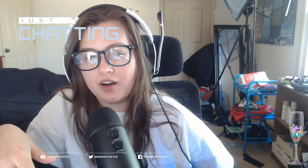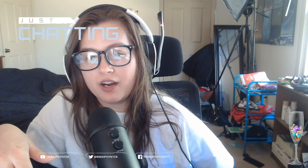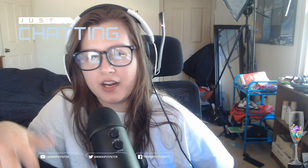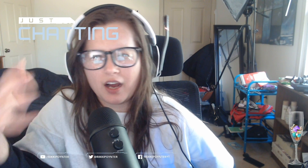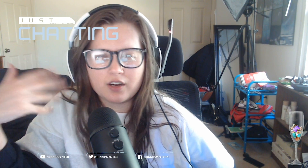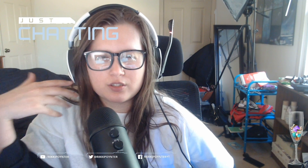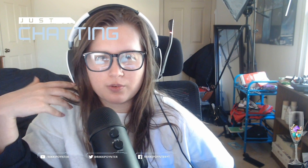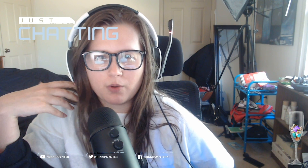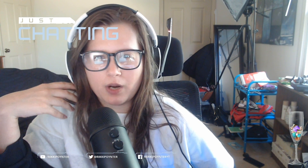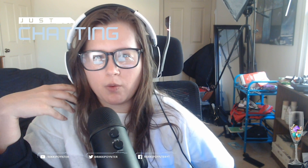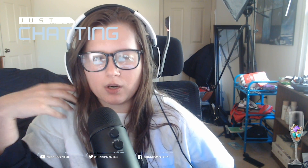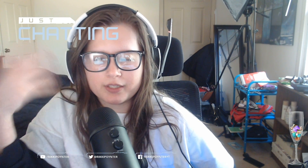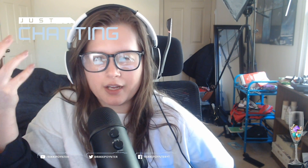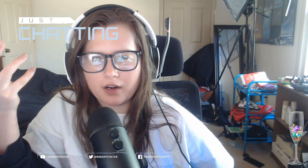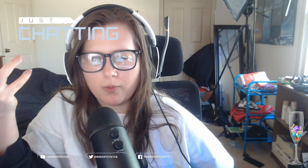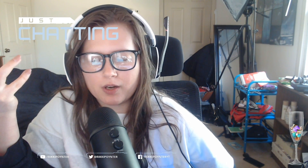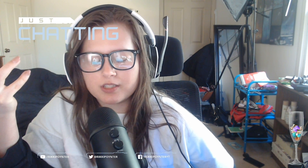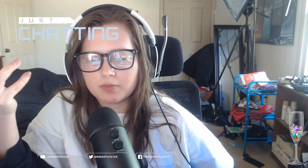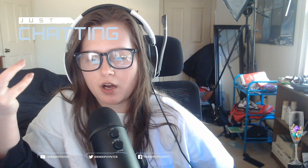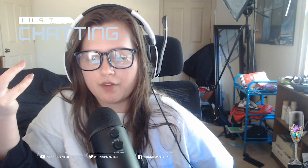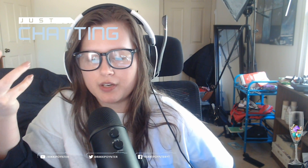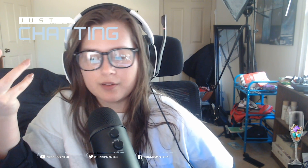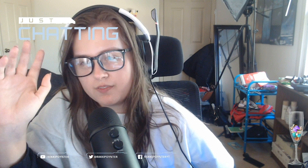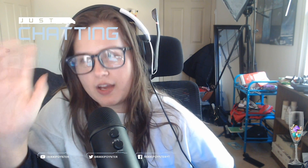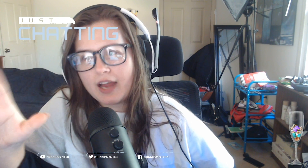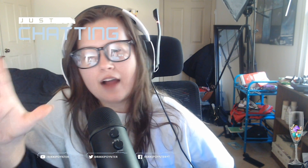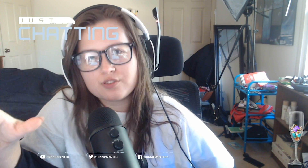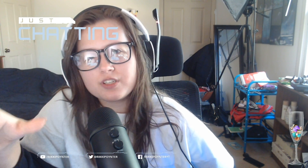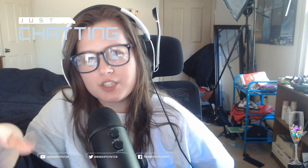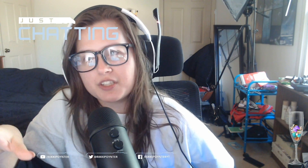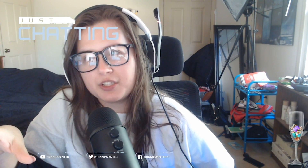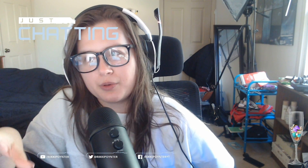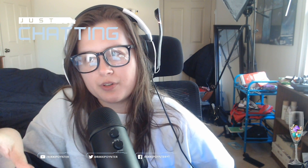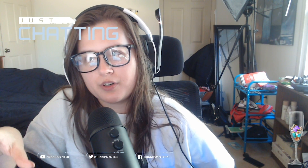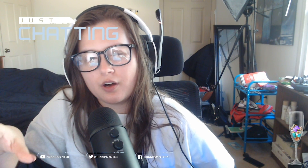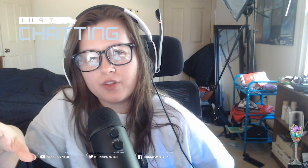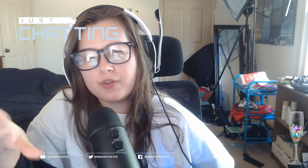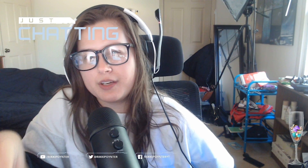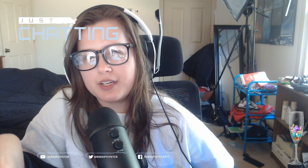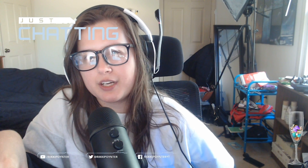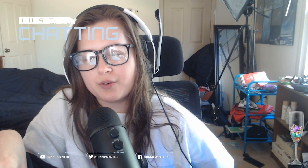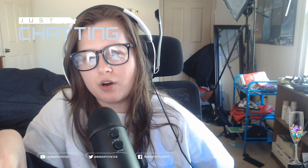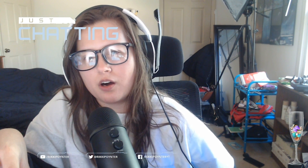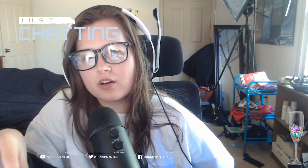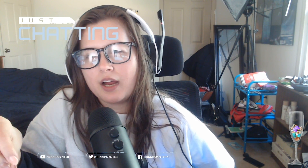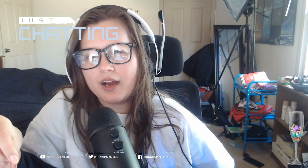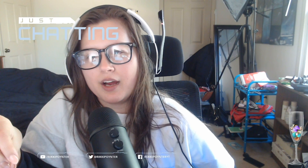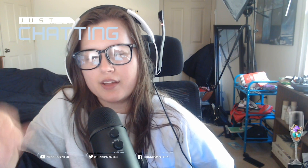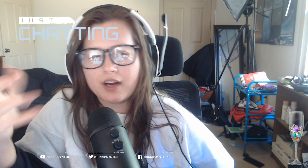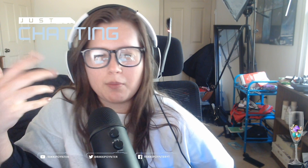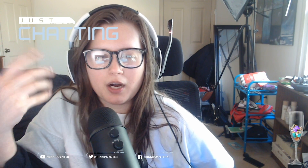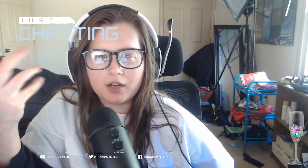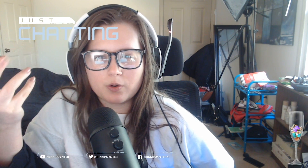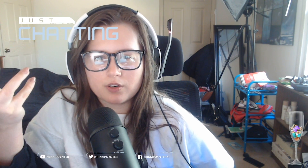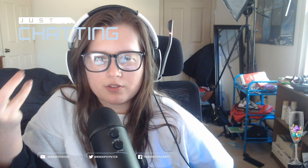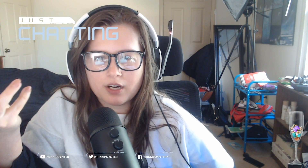and I also wrote what I wanted down. I wanted some coffee. They actually took the order. Although they did get it wrong, and they got my order right.